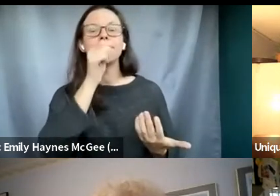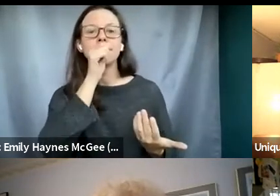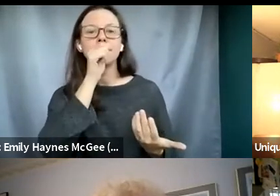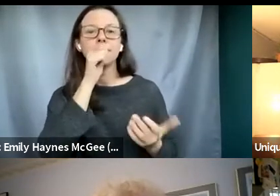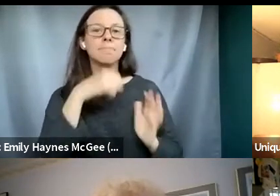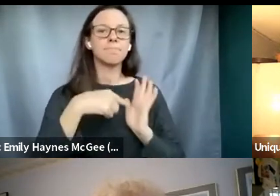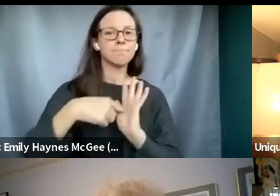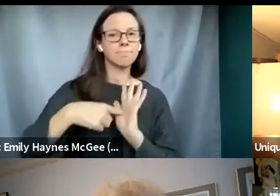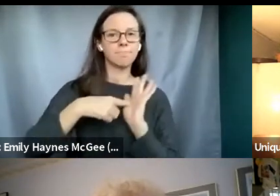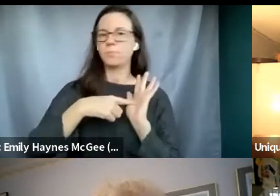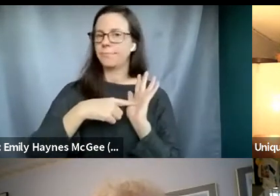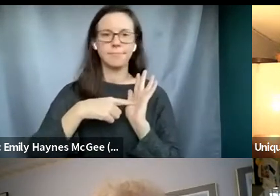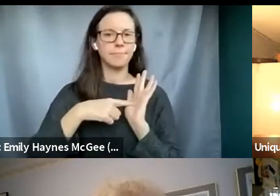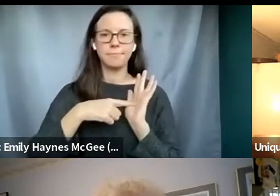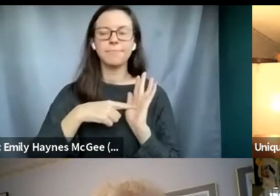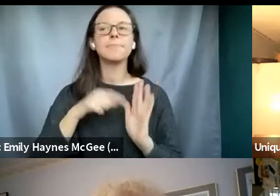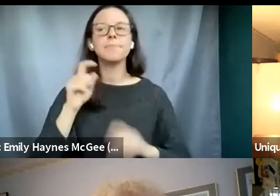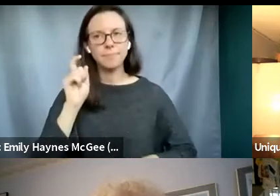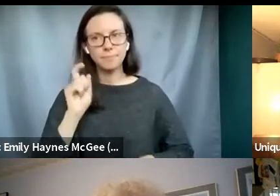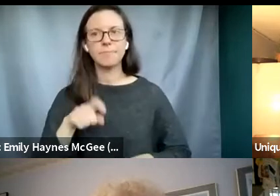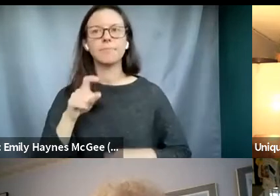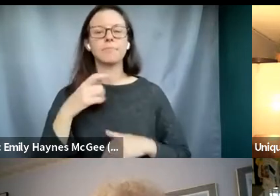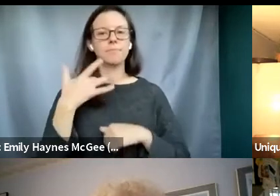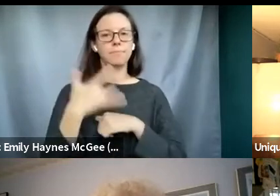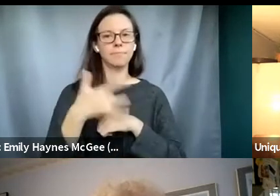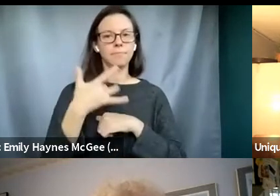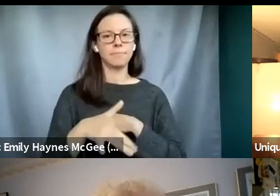It needs to be available to the public.